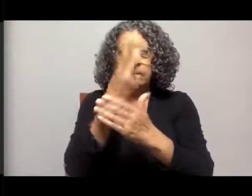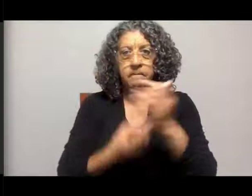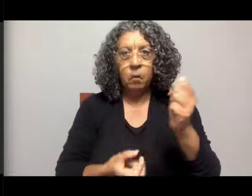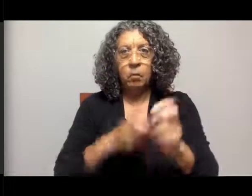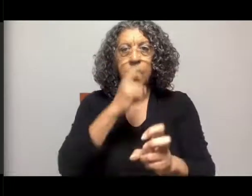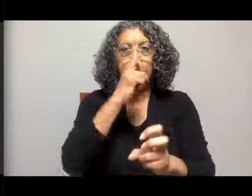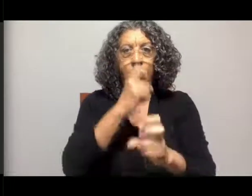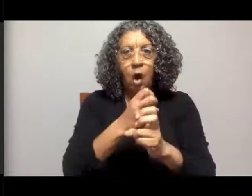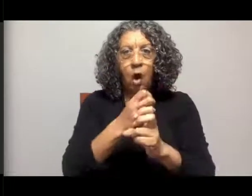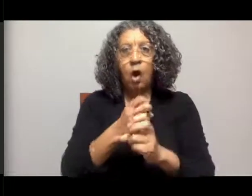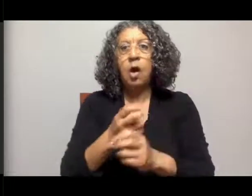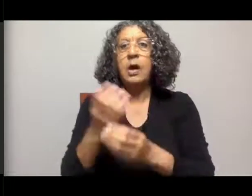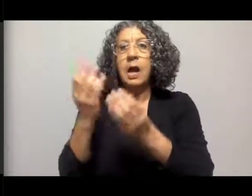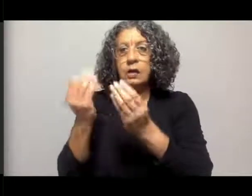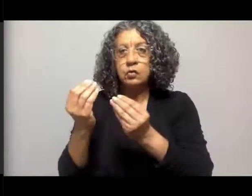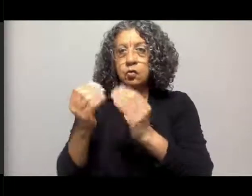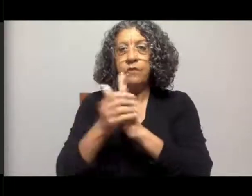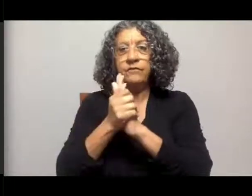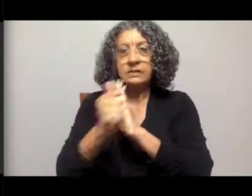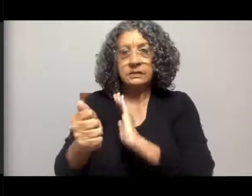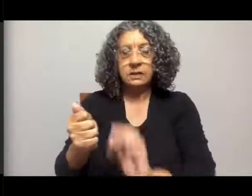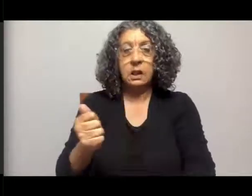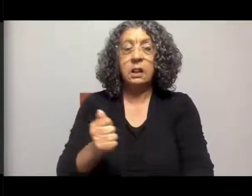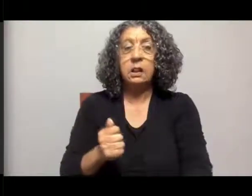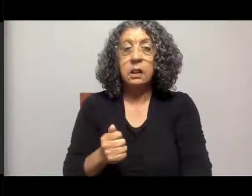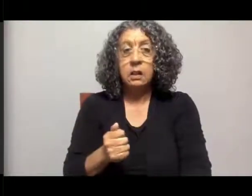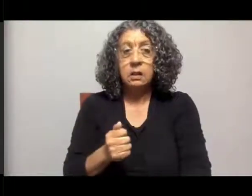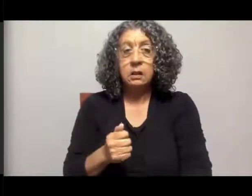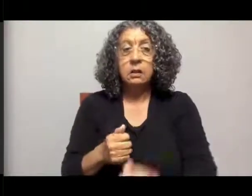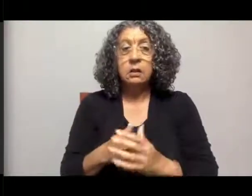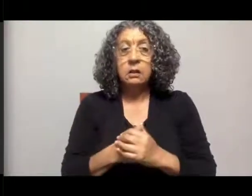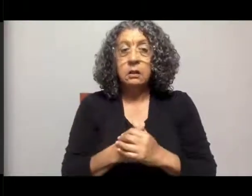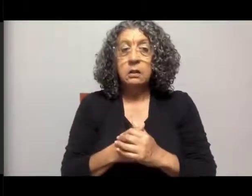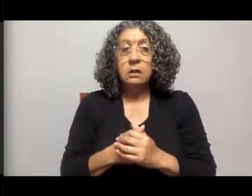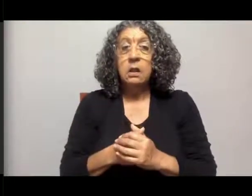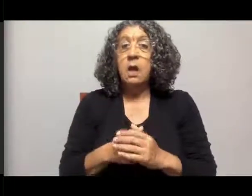Always use hard skills and soft skills,